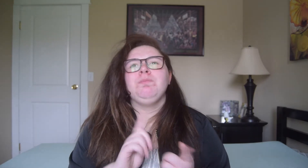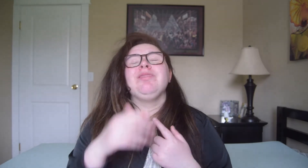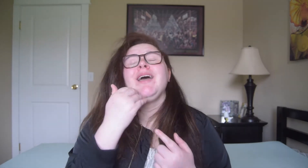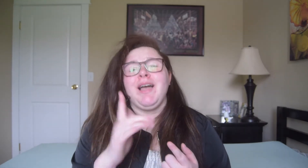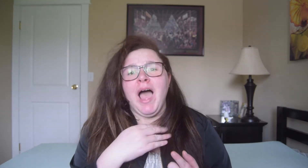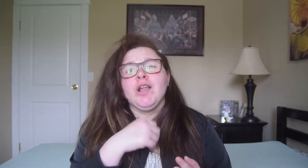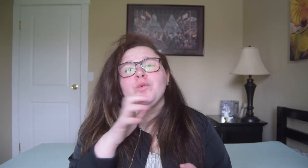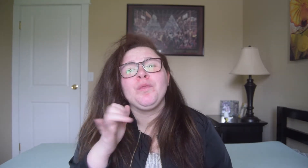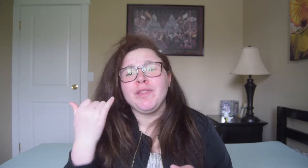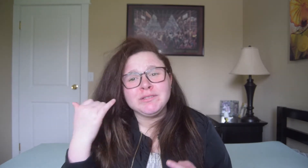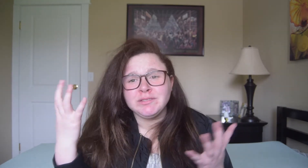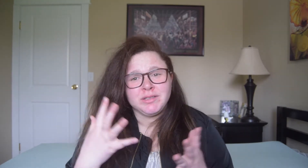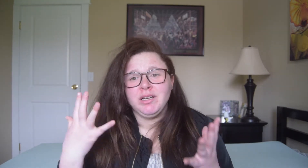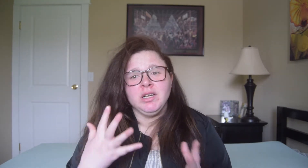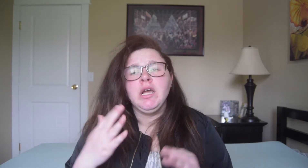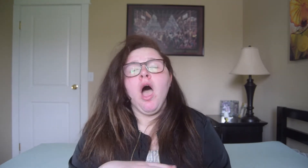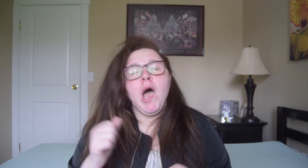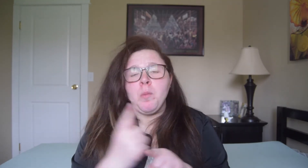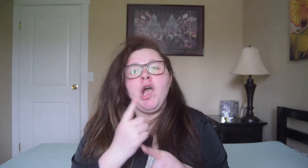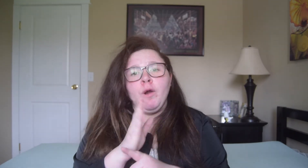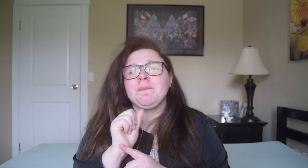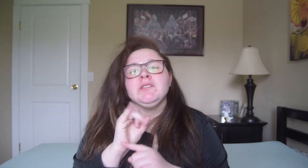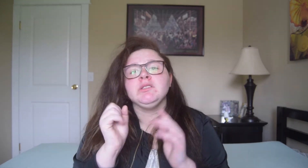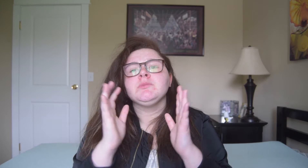But thank god, I don't do this on a regular basis